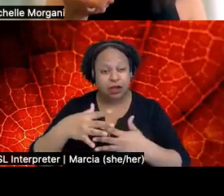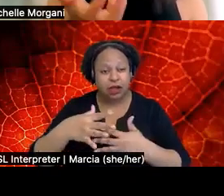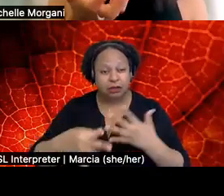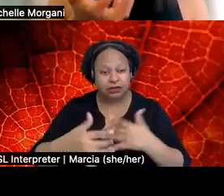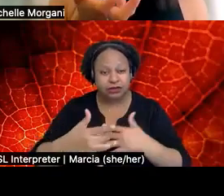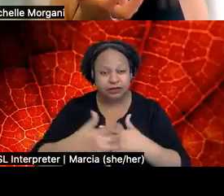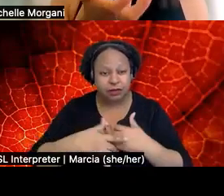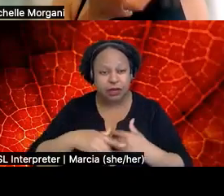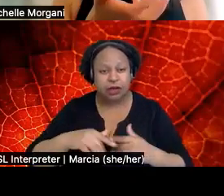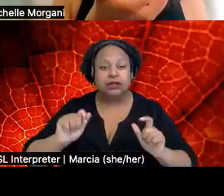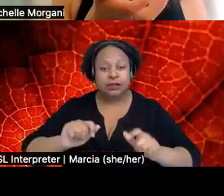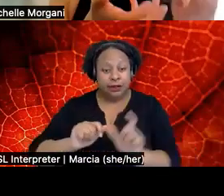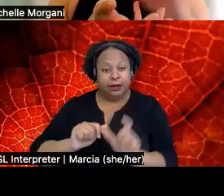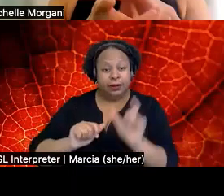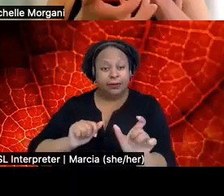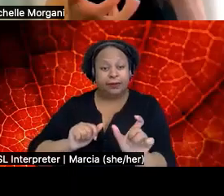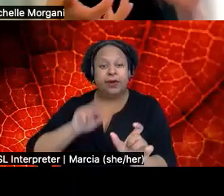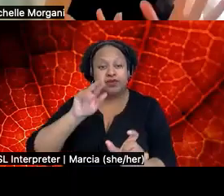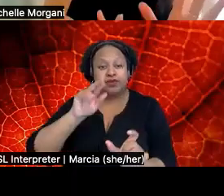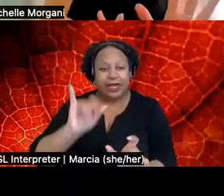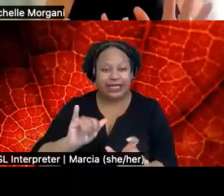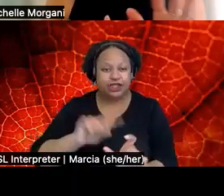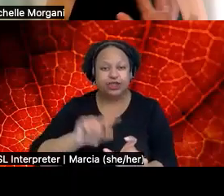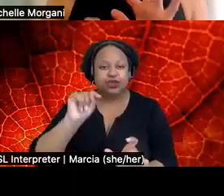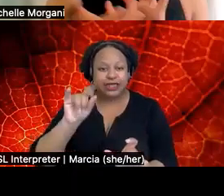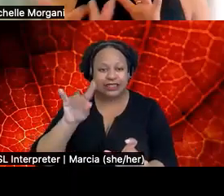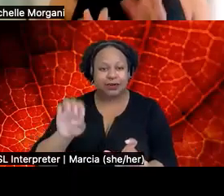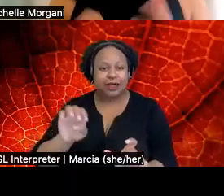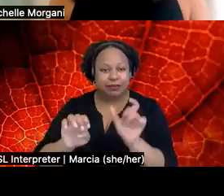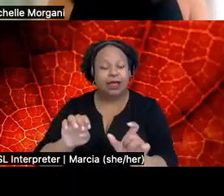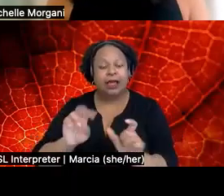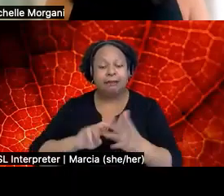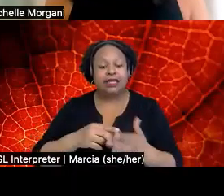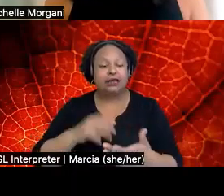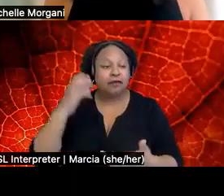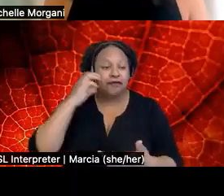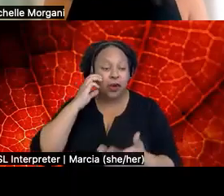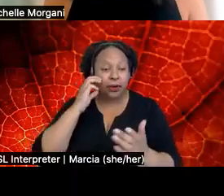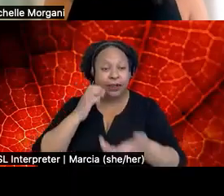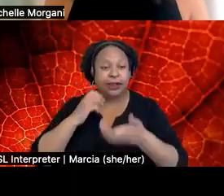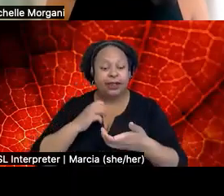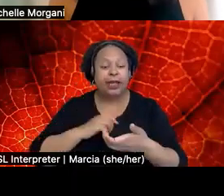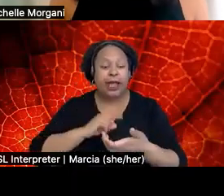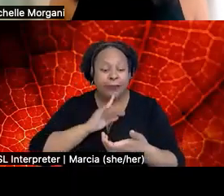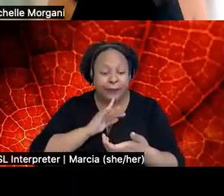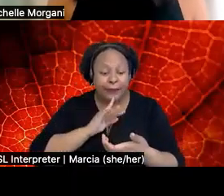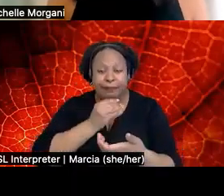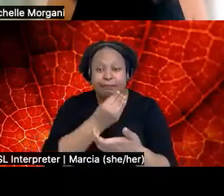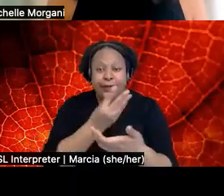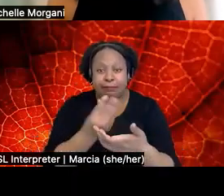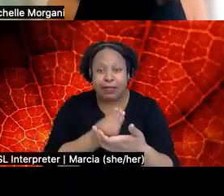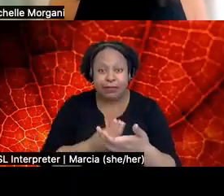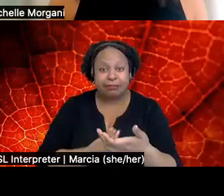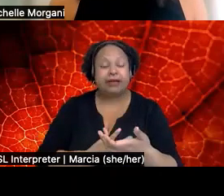into the phone, and it will produce text again as another way of communicating in the real time with our student.